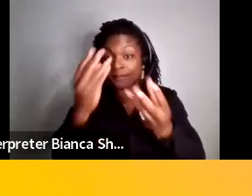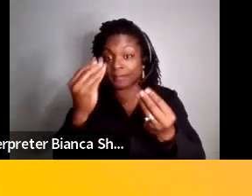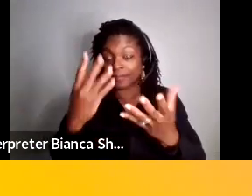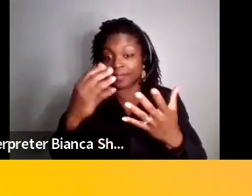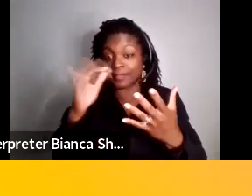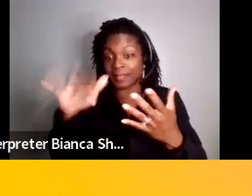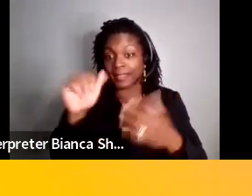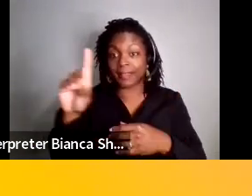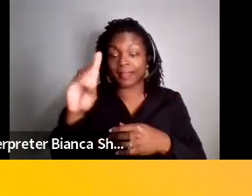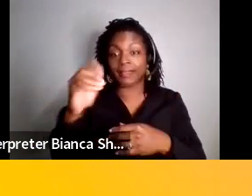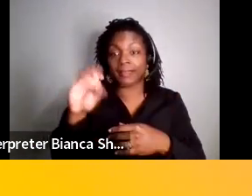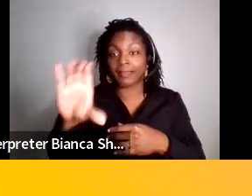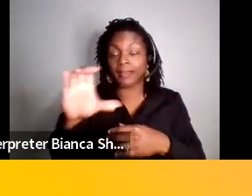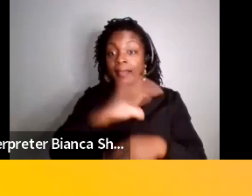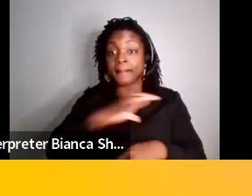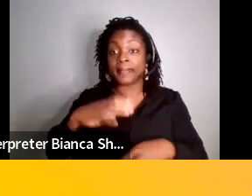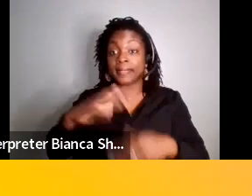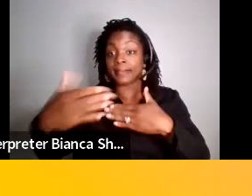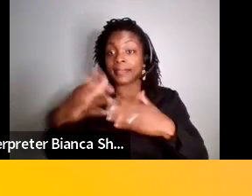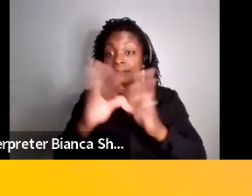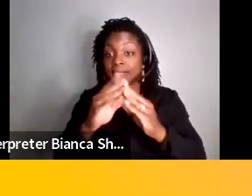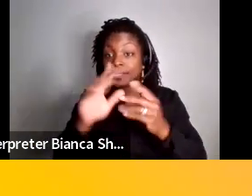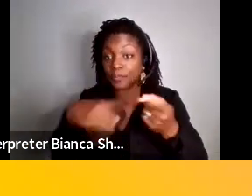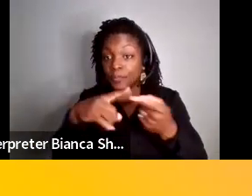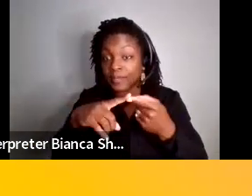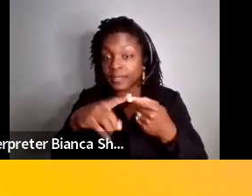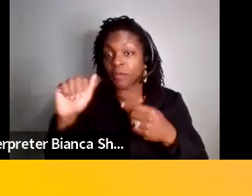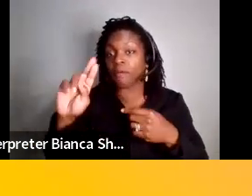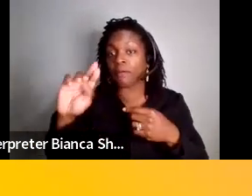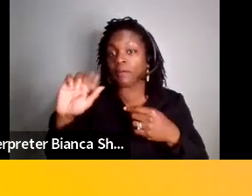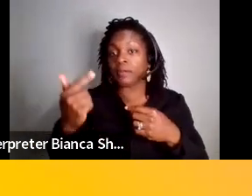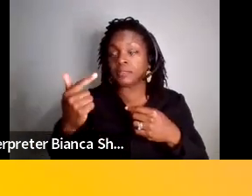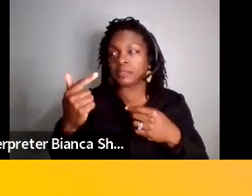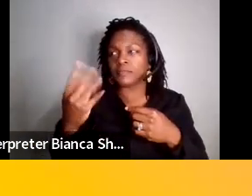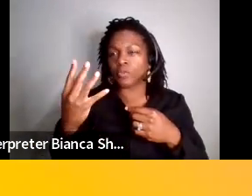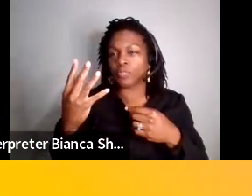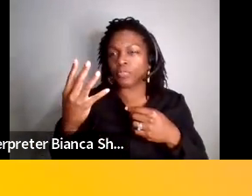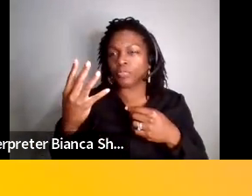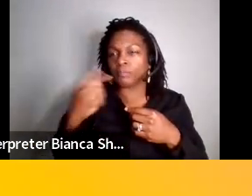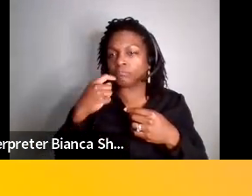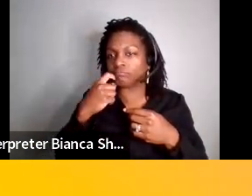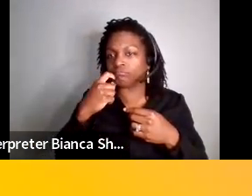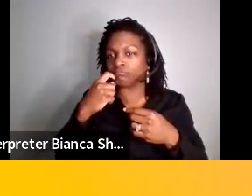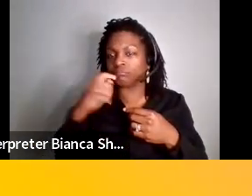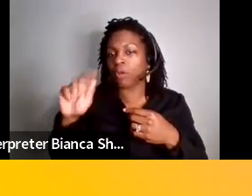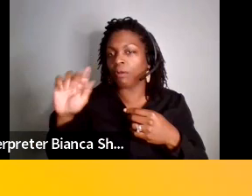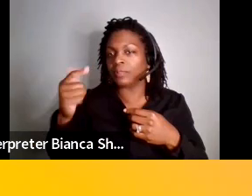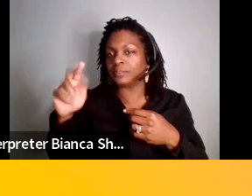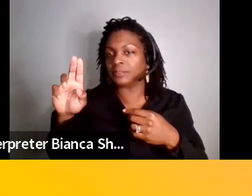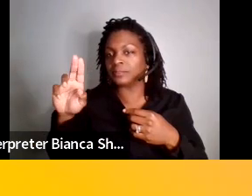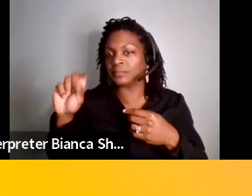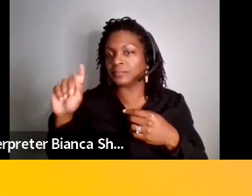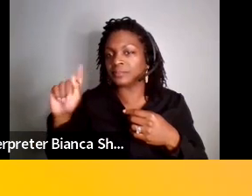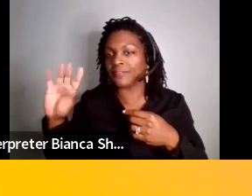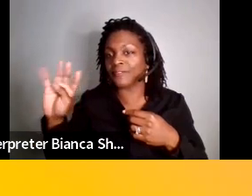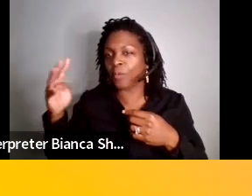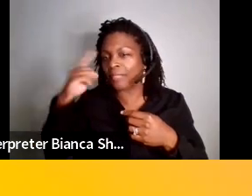Our next meeting is on August I believe it's August fourth from one to 3, and that would be on the Louisiana Developmental Disabilities Council site.